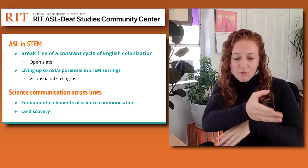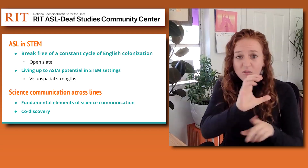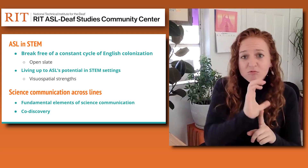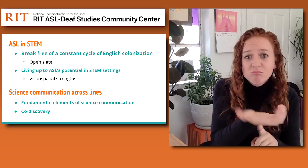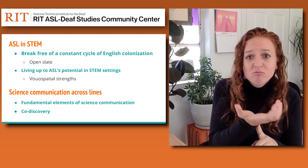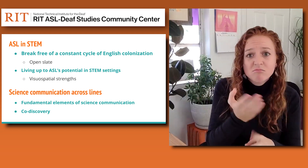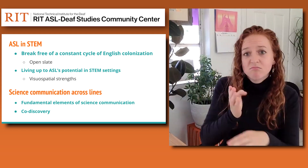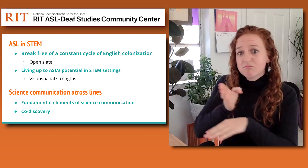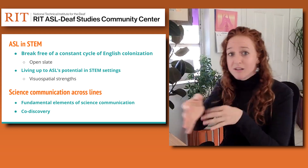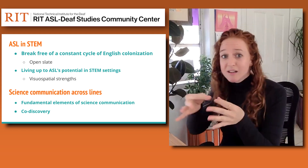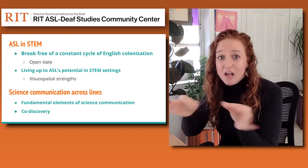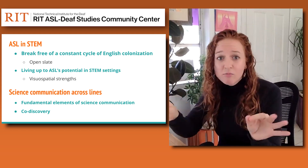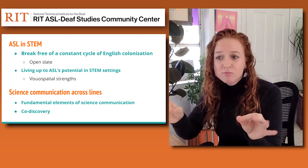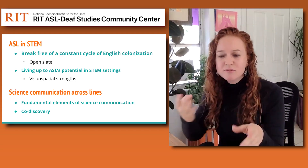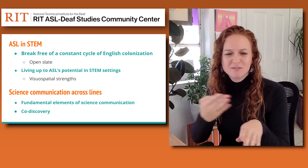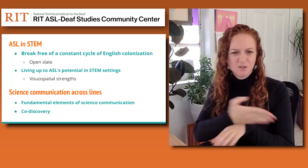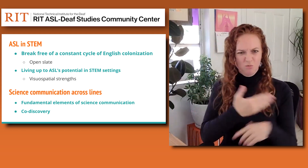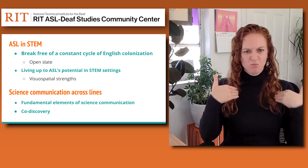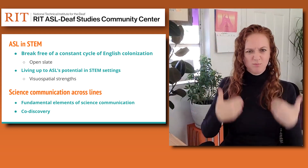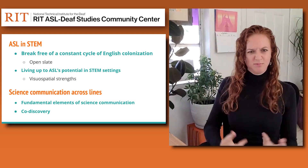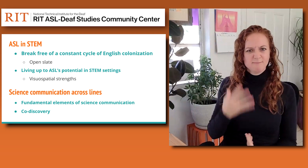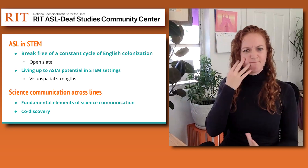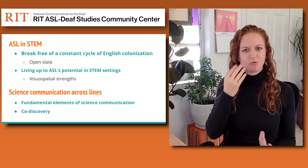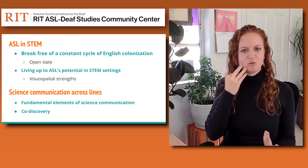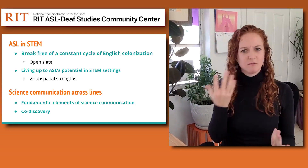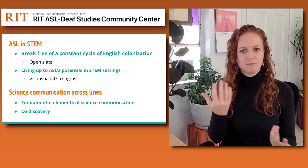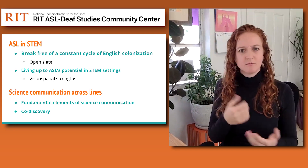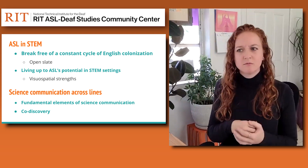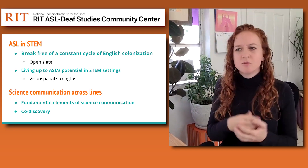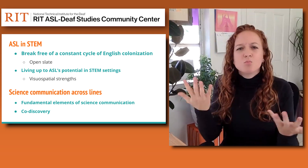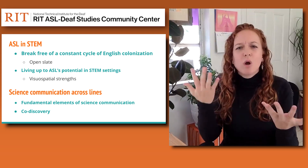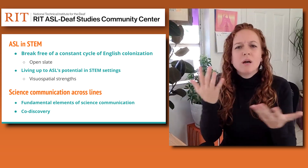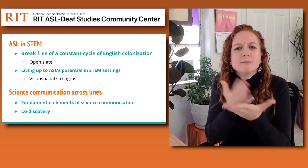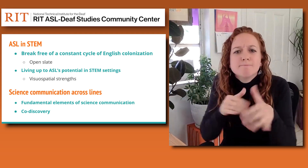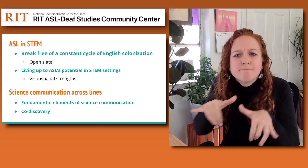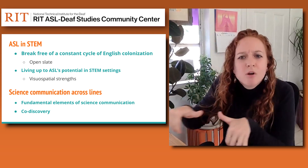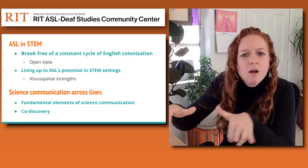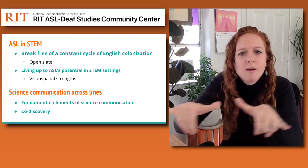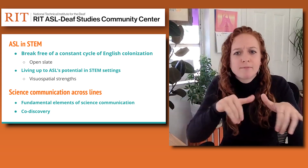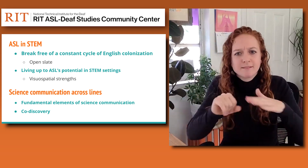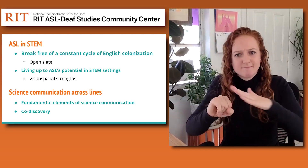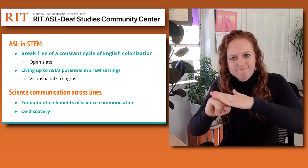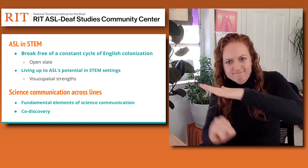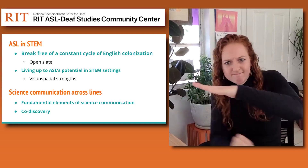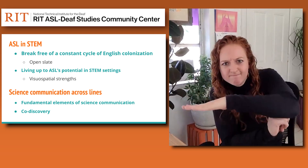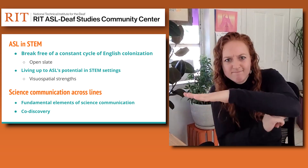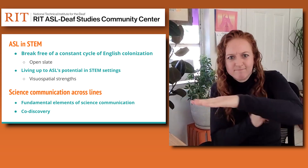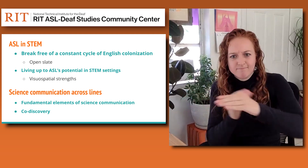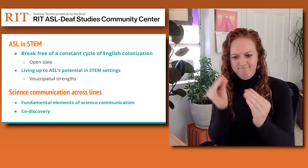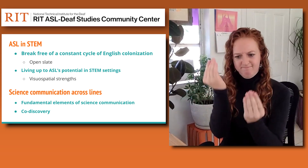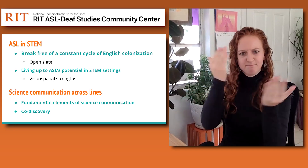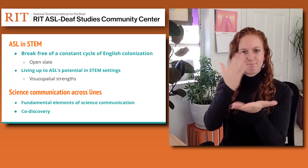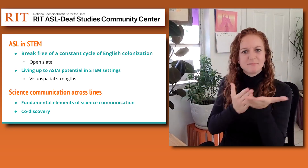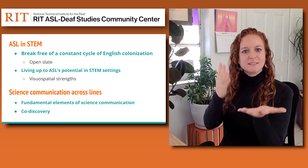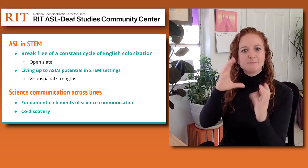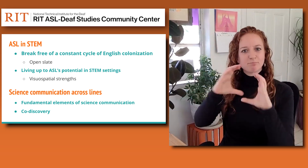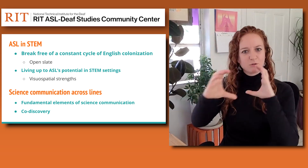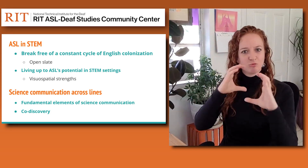across culture, across language barriers. We have to find those common, fundamental basics